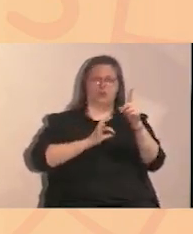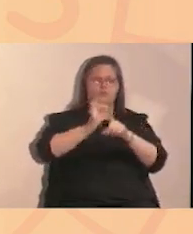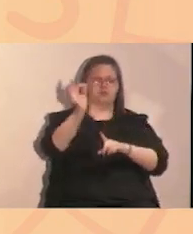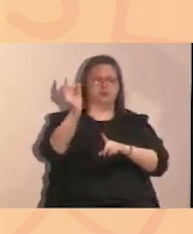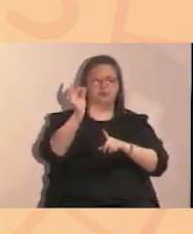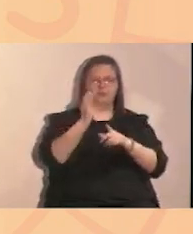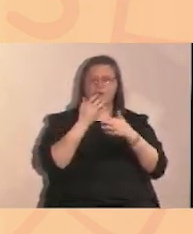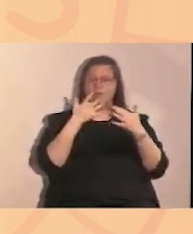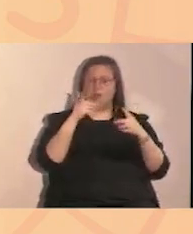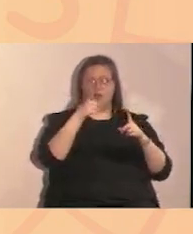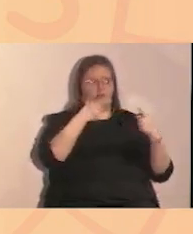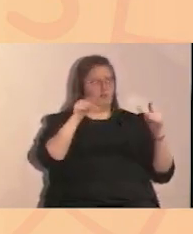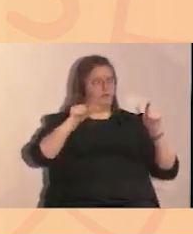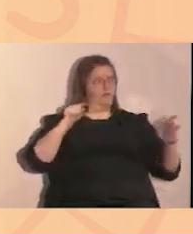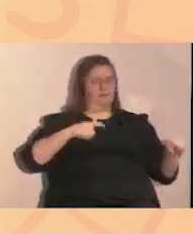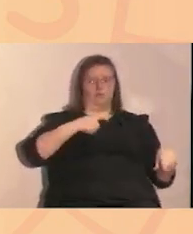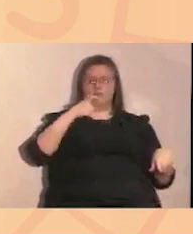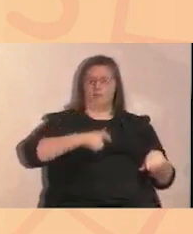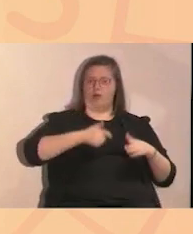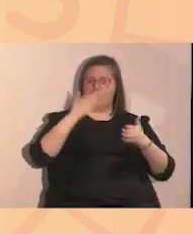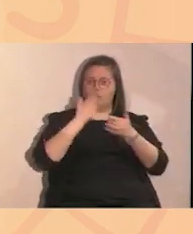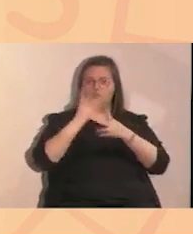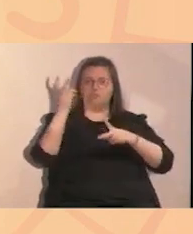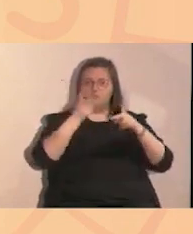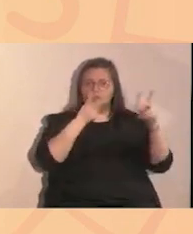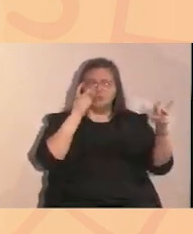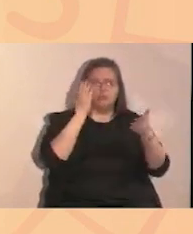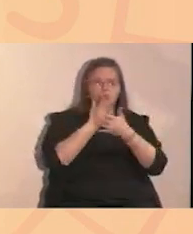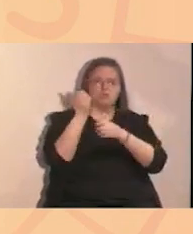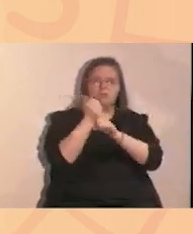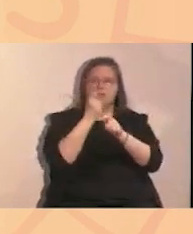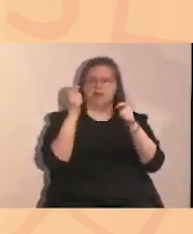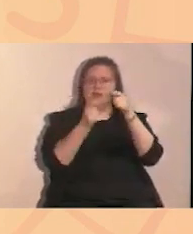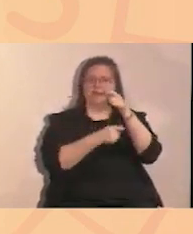are seeking and making these very changes. I remember a moment not too long ago in the grand scheme of things,